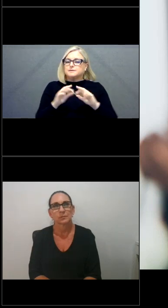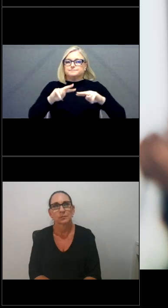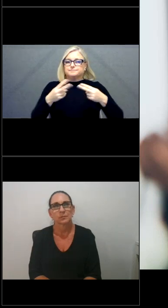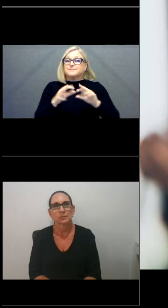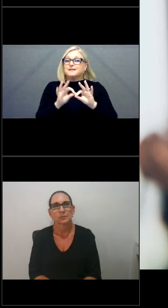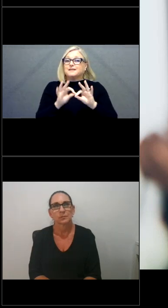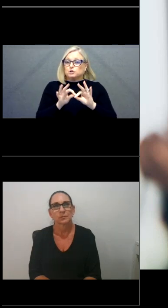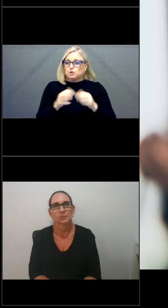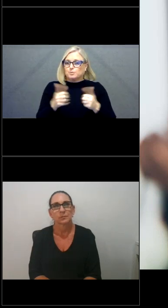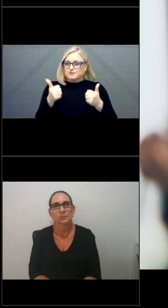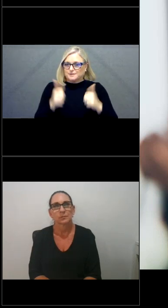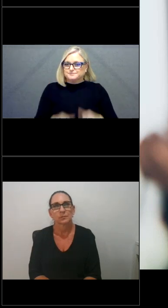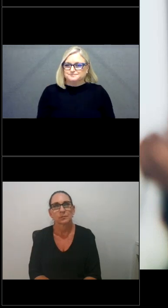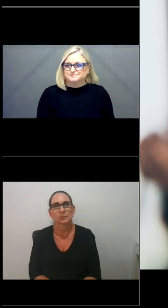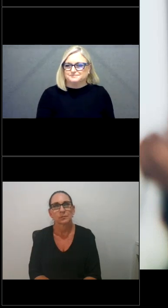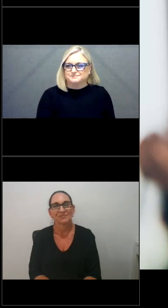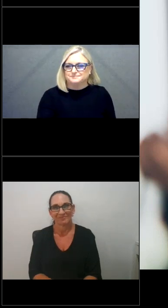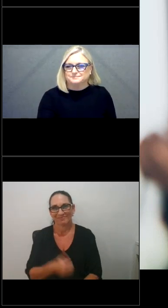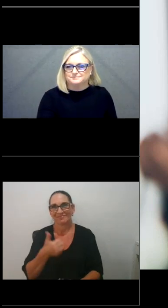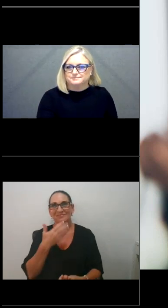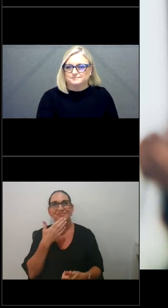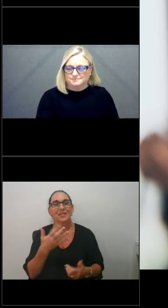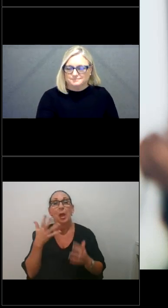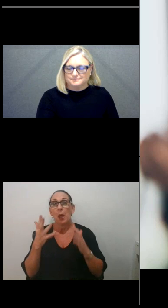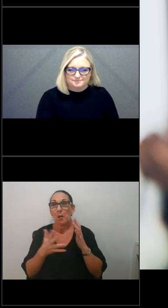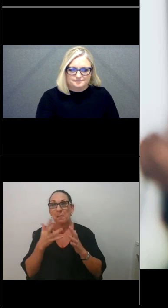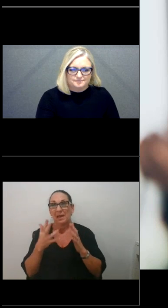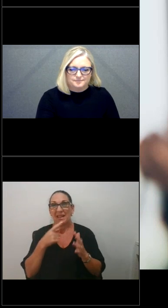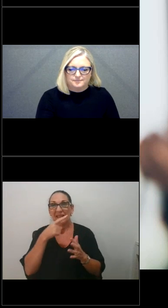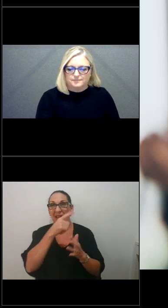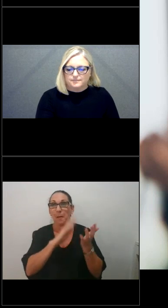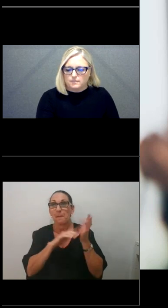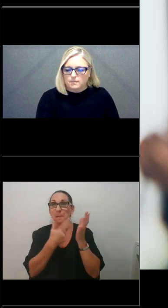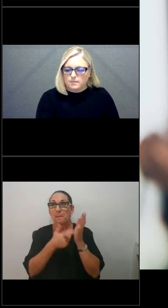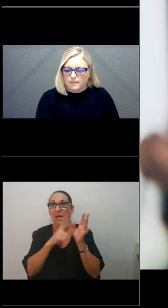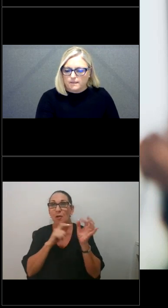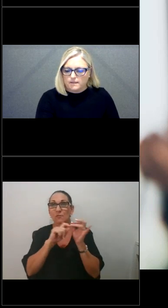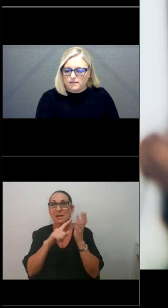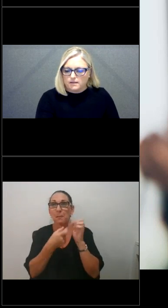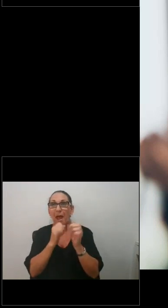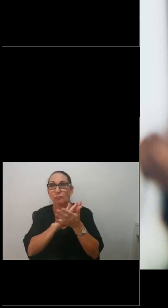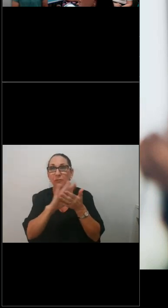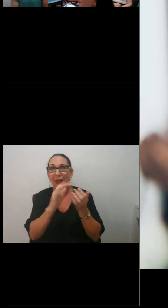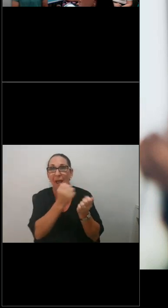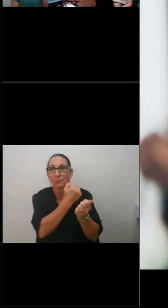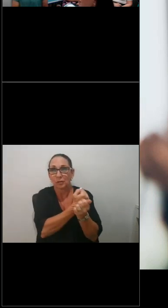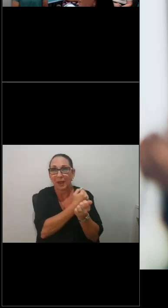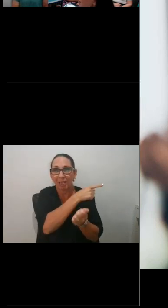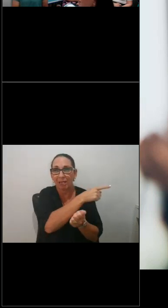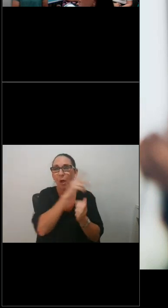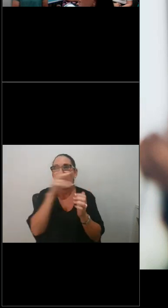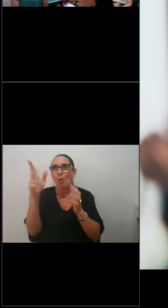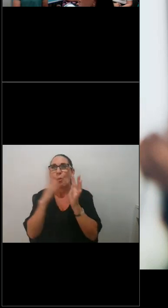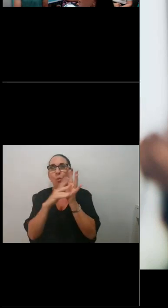Glen Custodial Centre we regularly have people in Maryborough Custodial Centre um from Woodford uh so